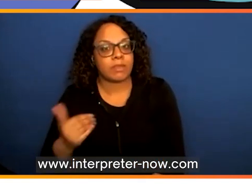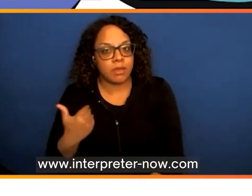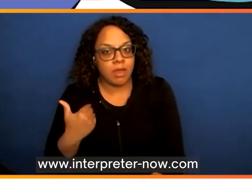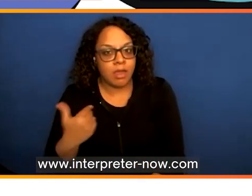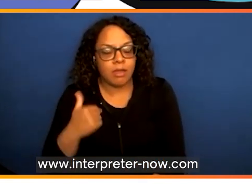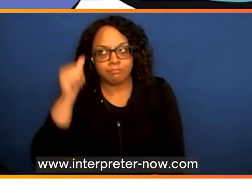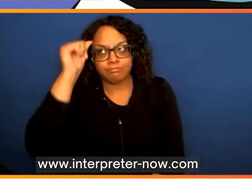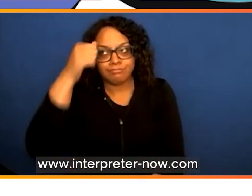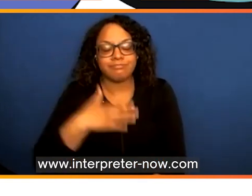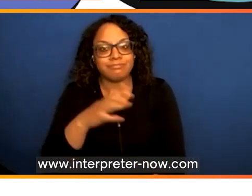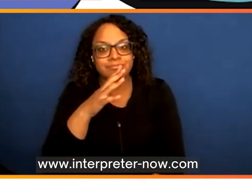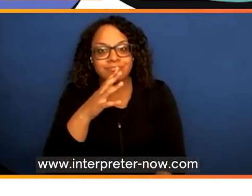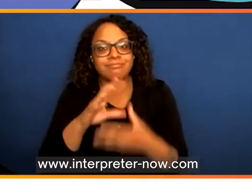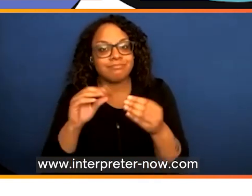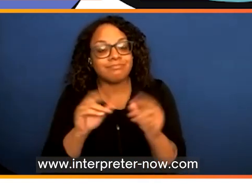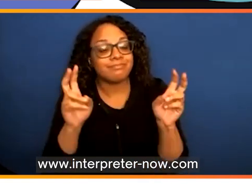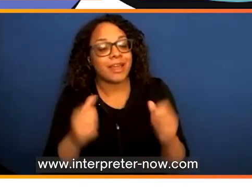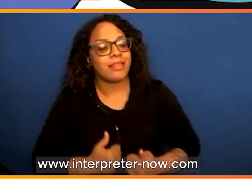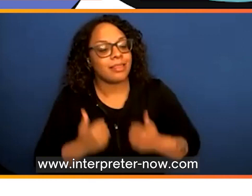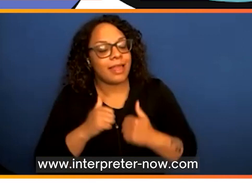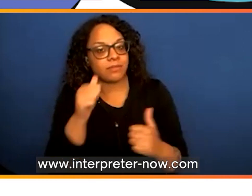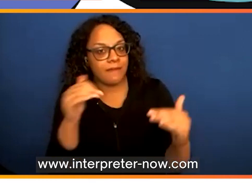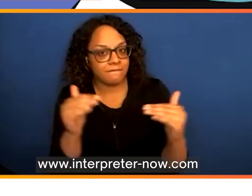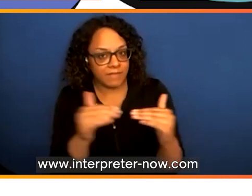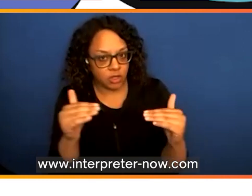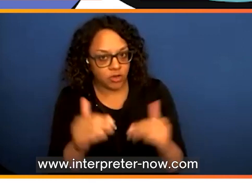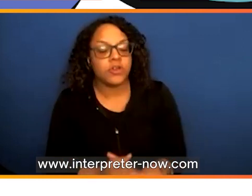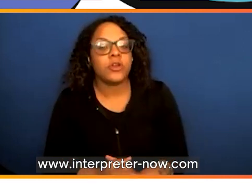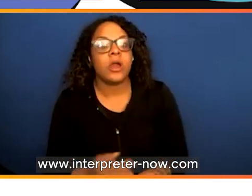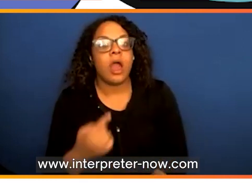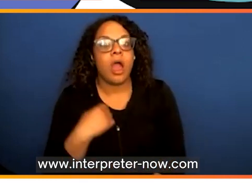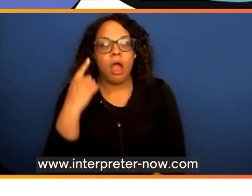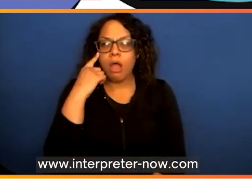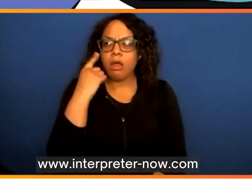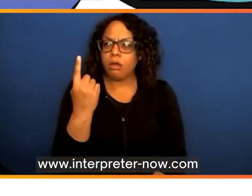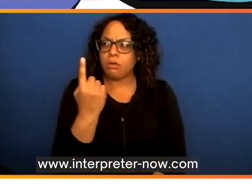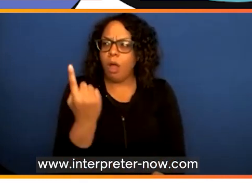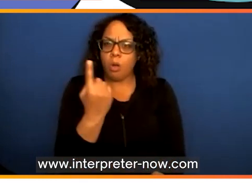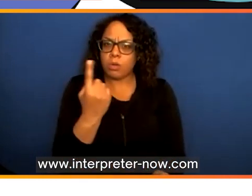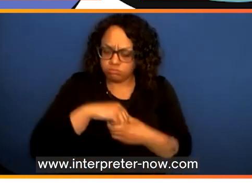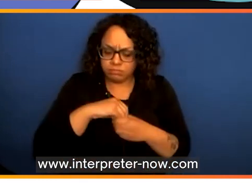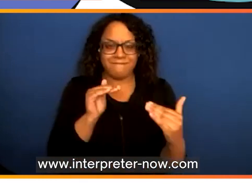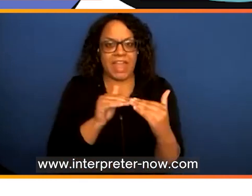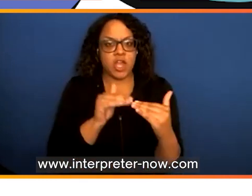my mom saying about how life's not fair. I've always been a fairness person. So much so,